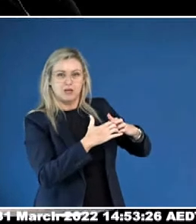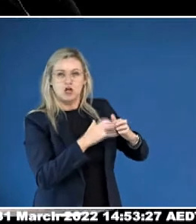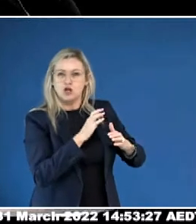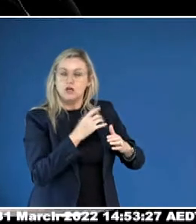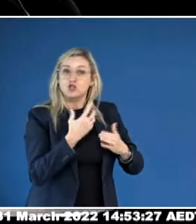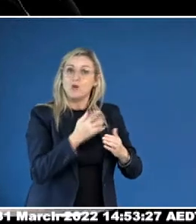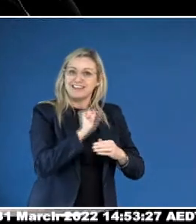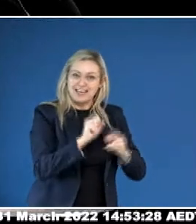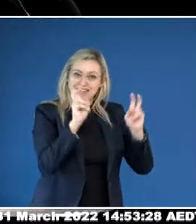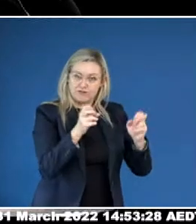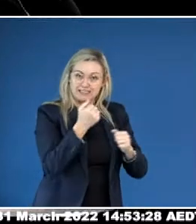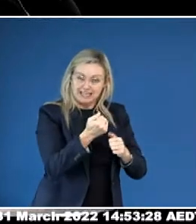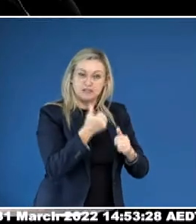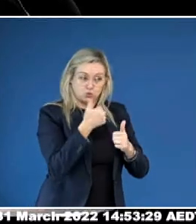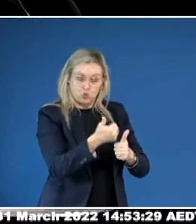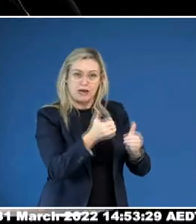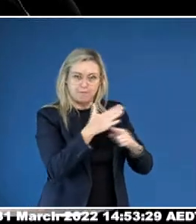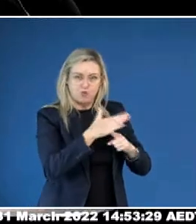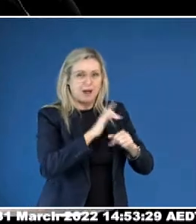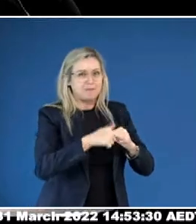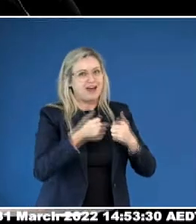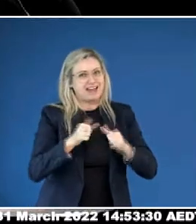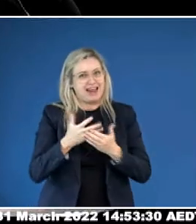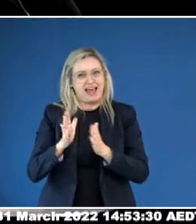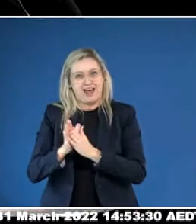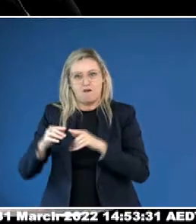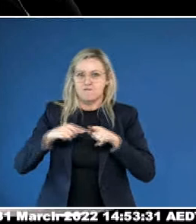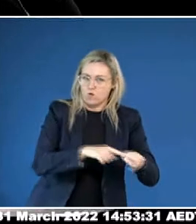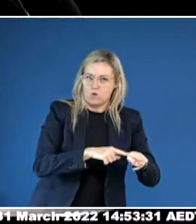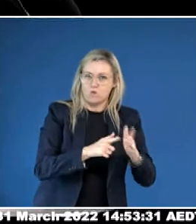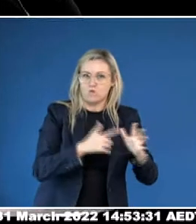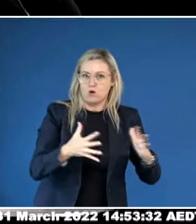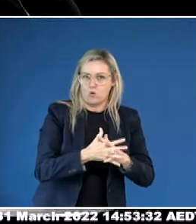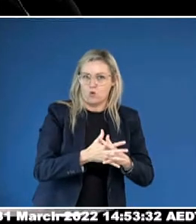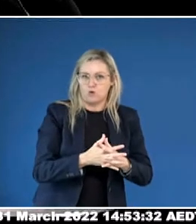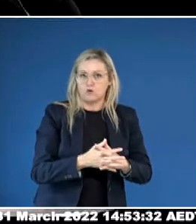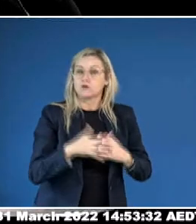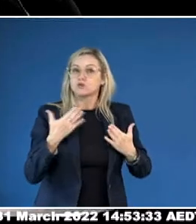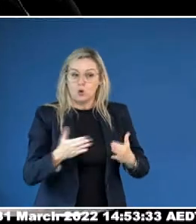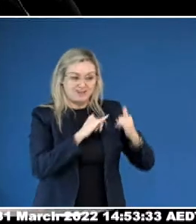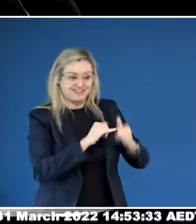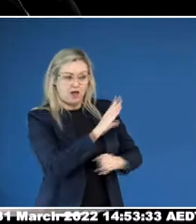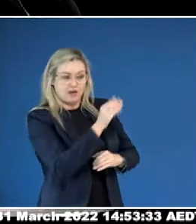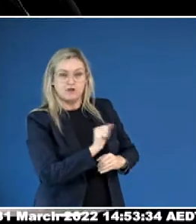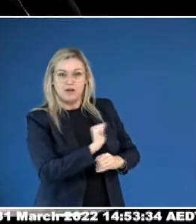So, for example, the new law - South African law has provision within it to, for example,